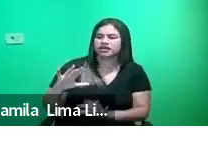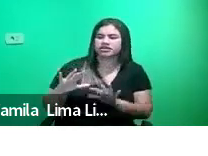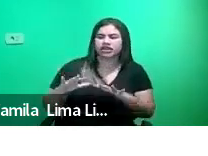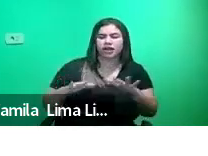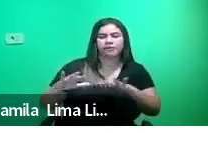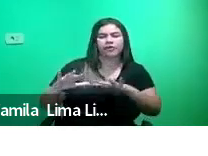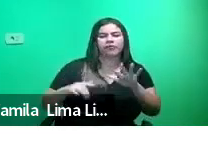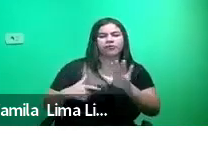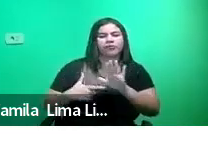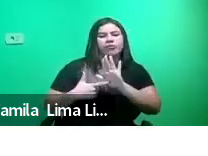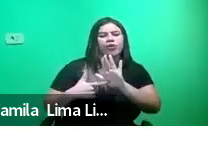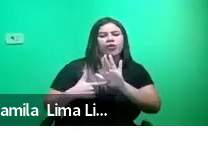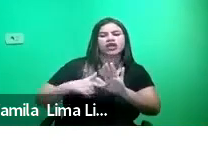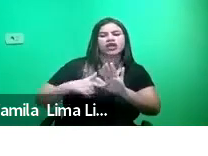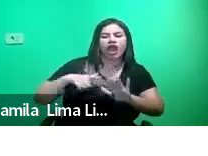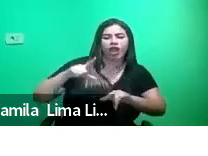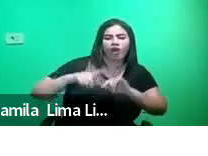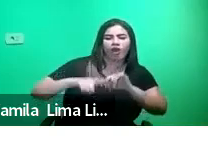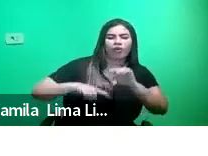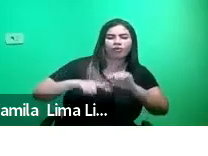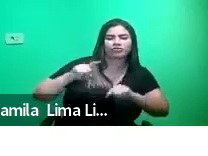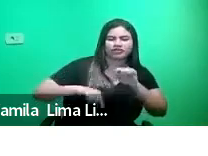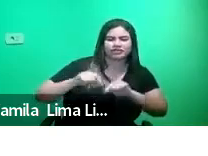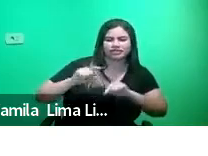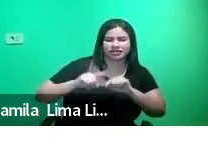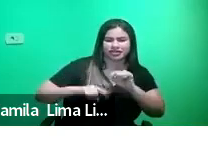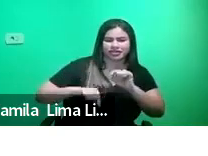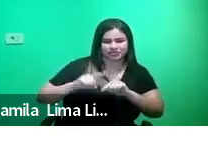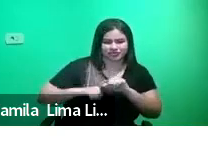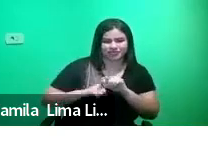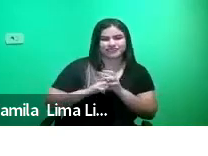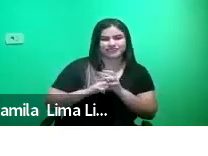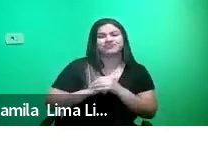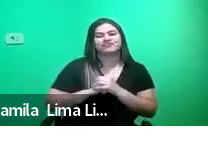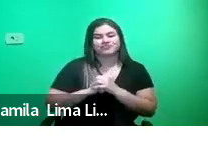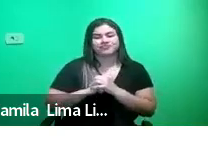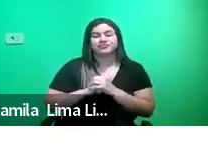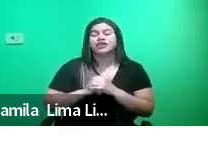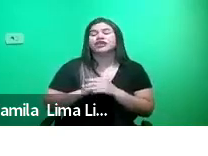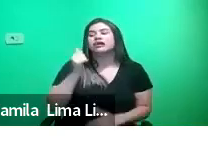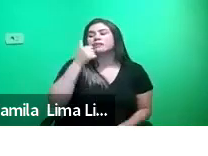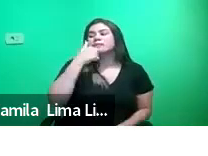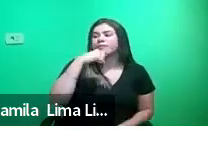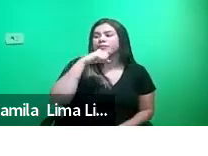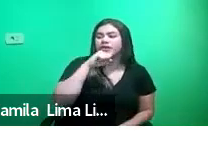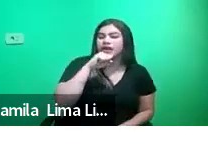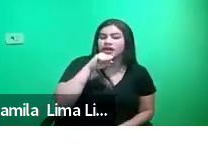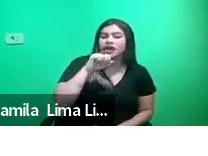and also object and only an object, and only an object when the mother comes mother comes to help the child and